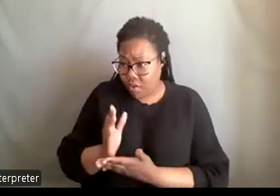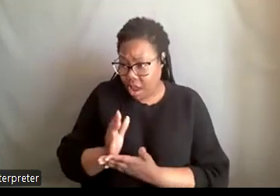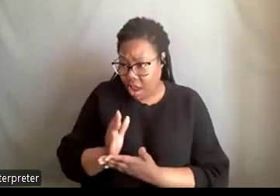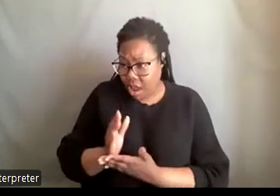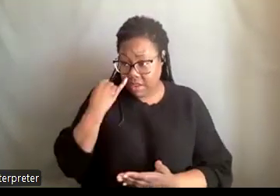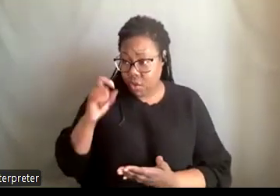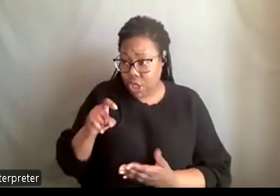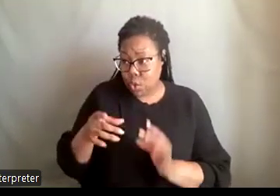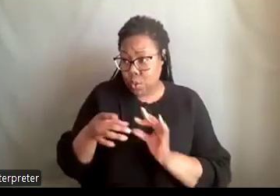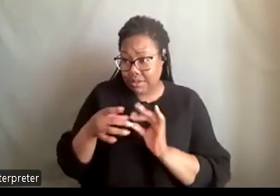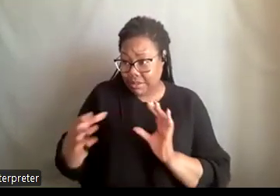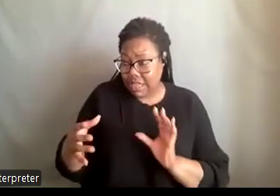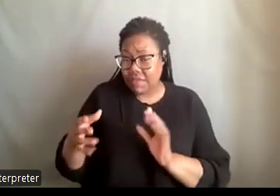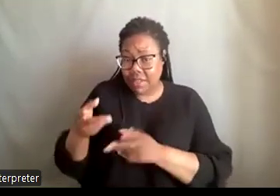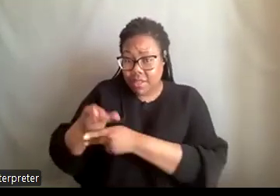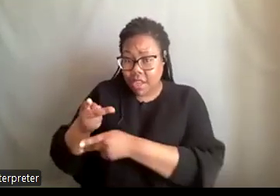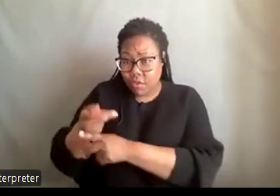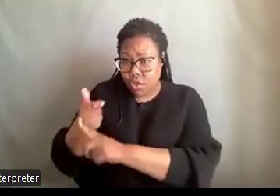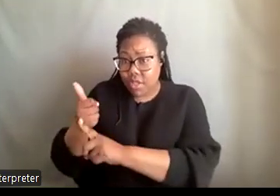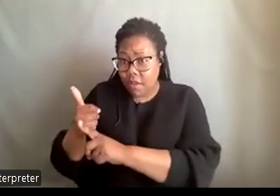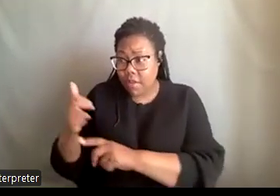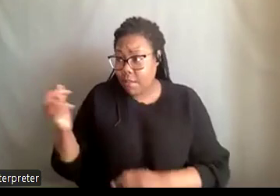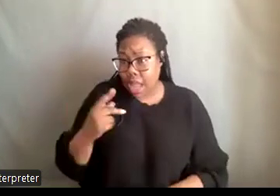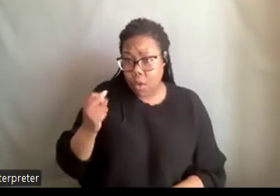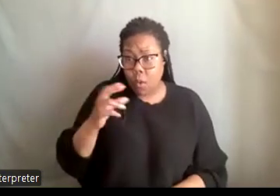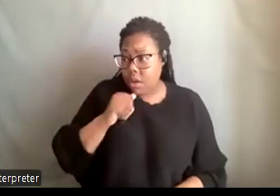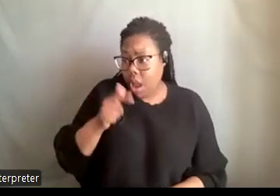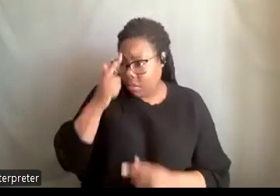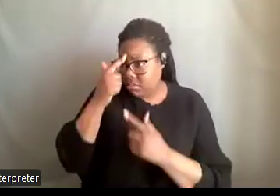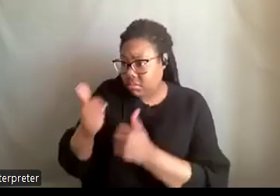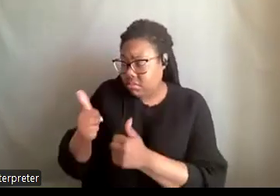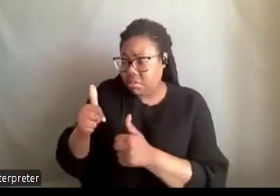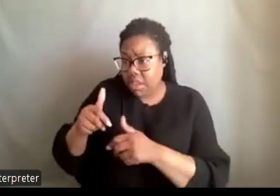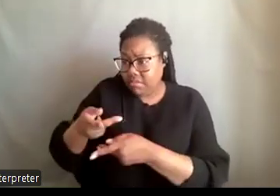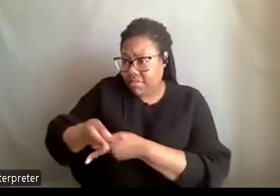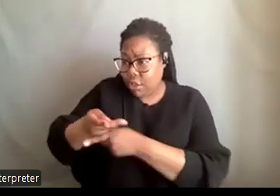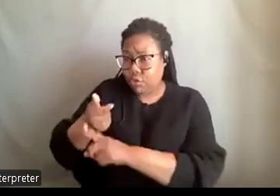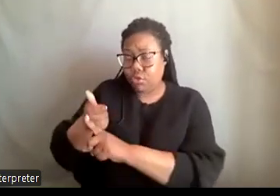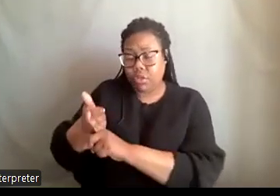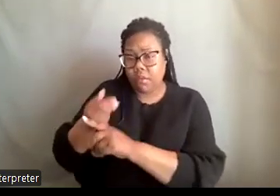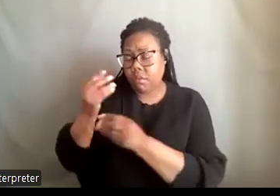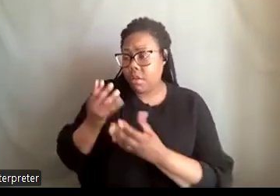Jessica. We hope you're okay. If you need to leave and take care of yourself and come back or don't come back, do what